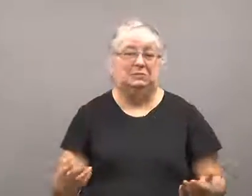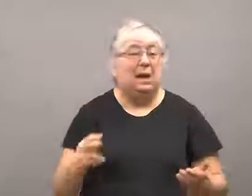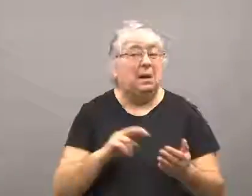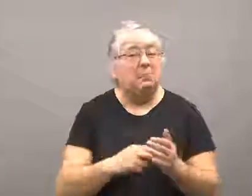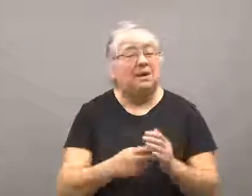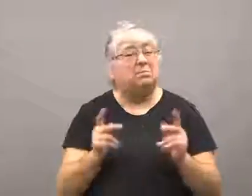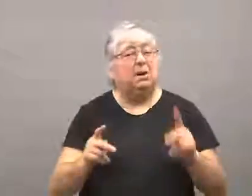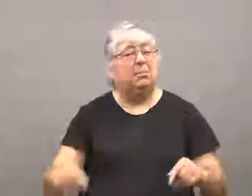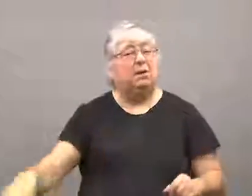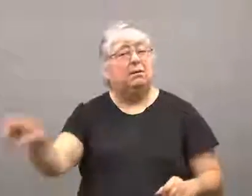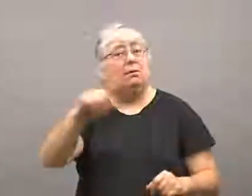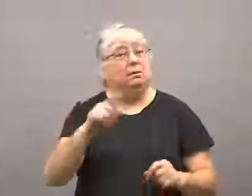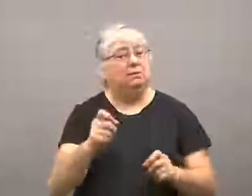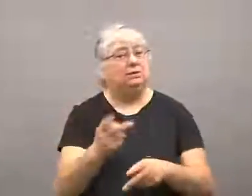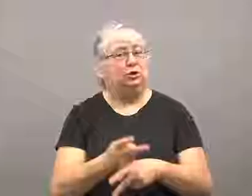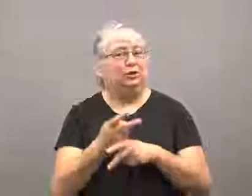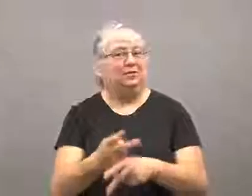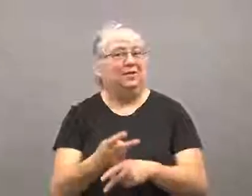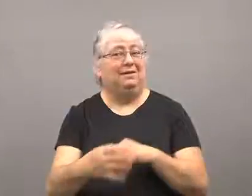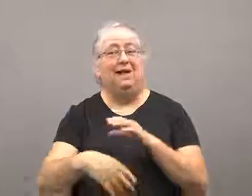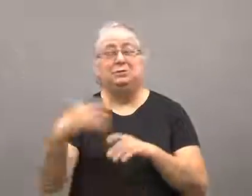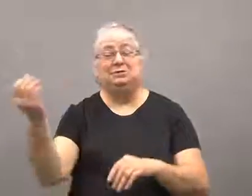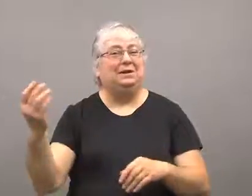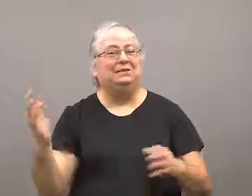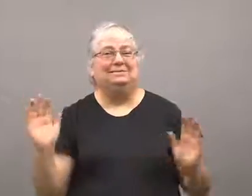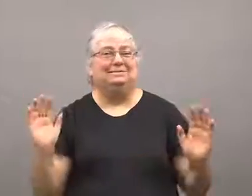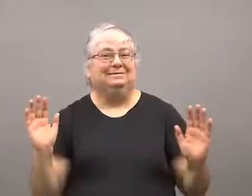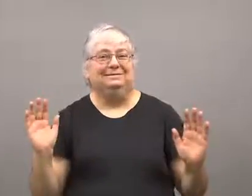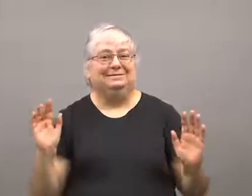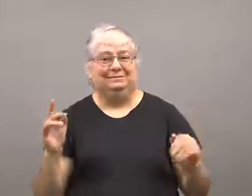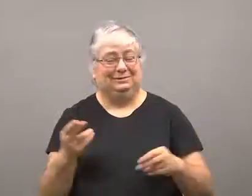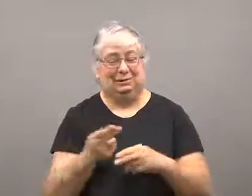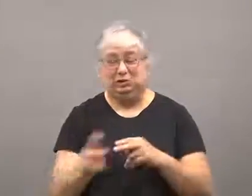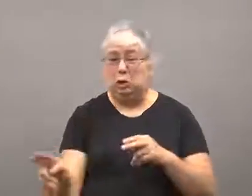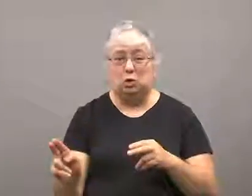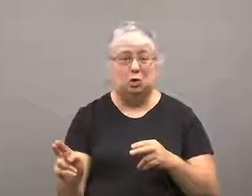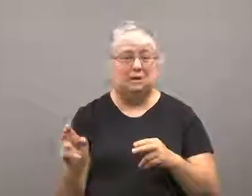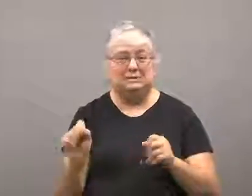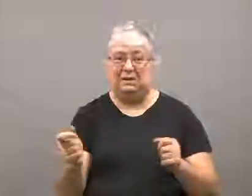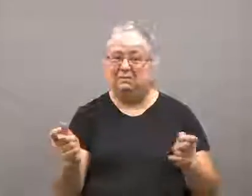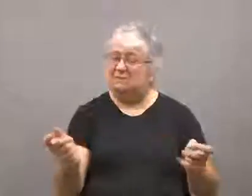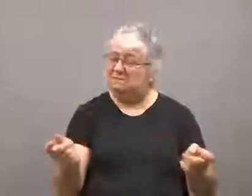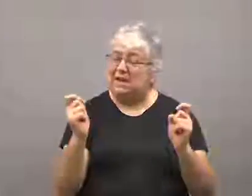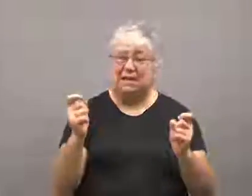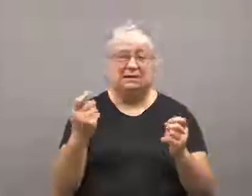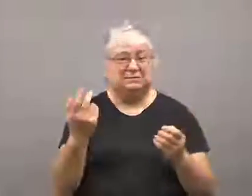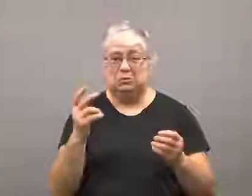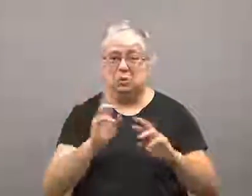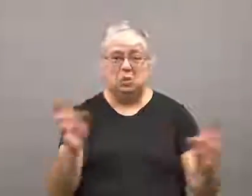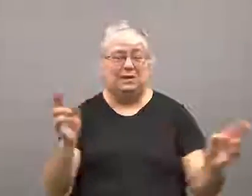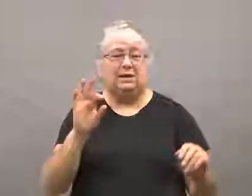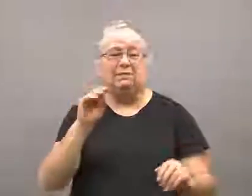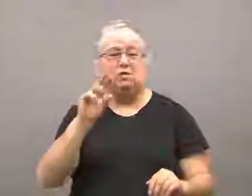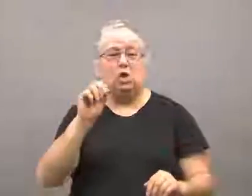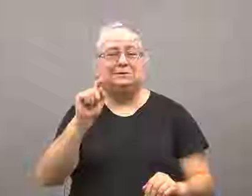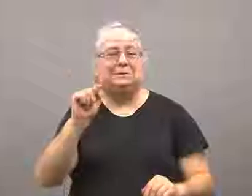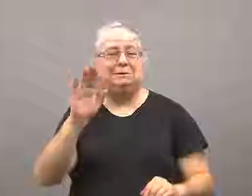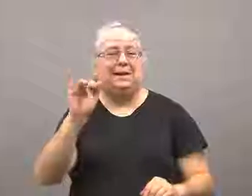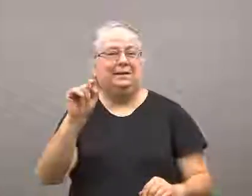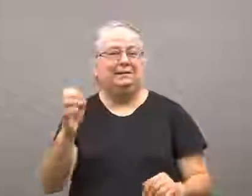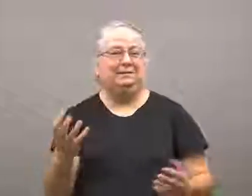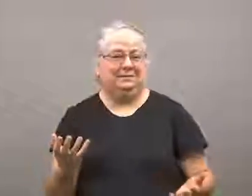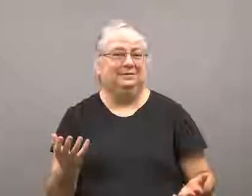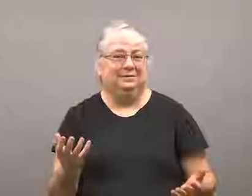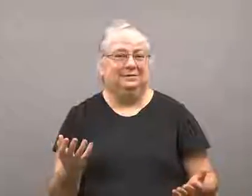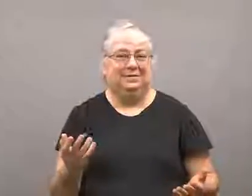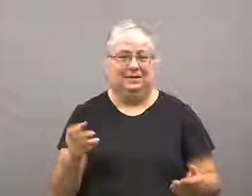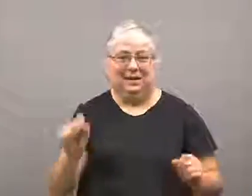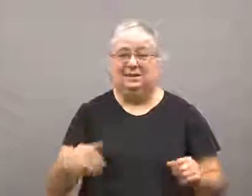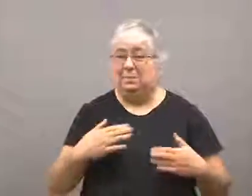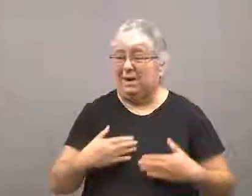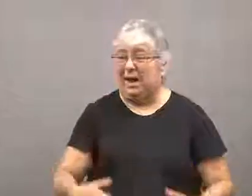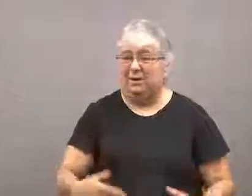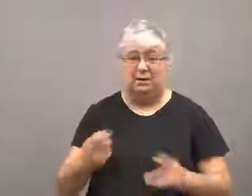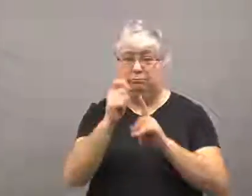That means people need to be careful and not go outdoors.